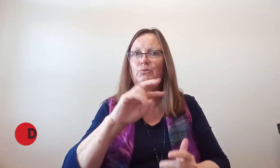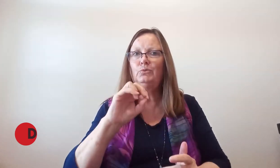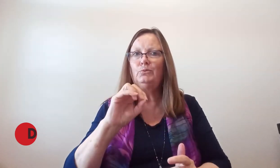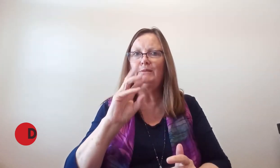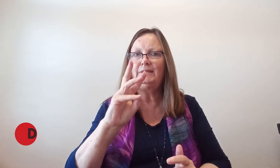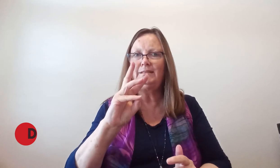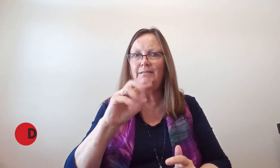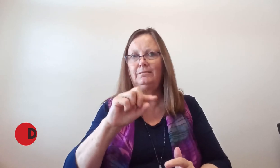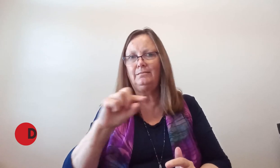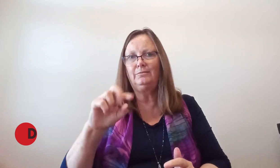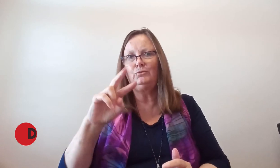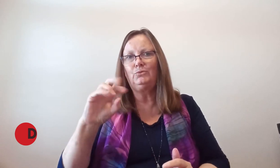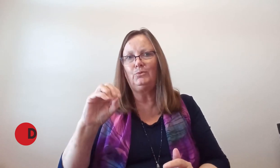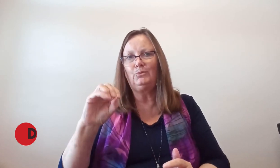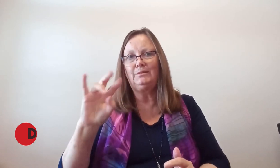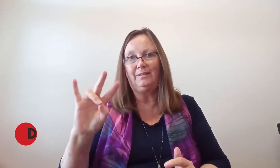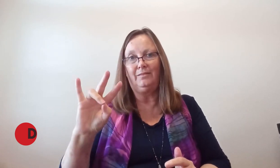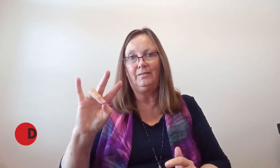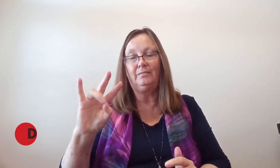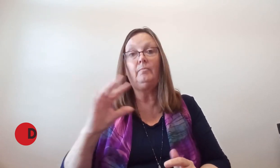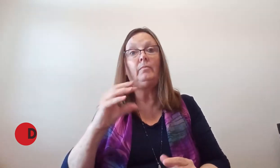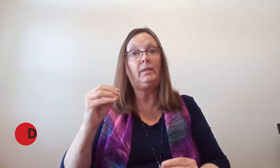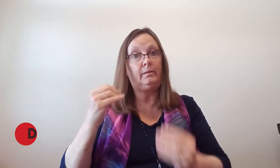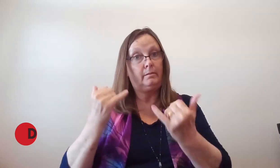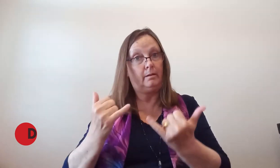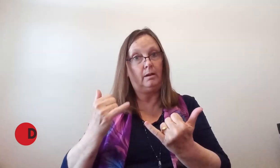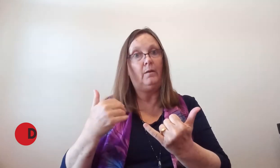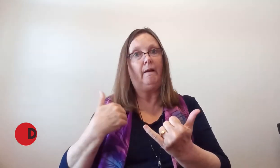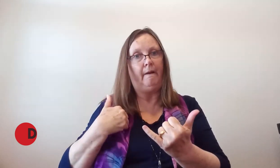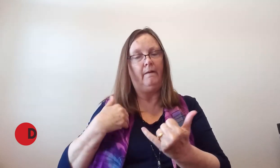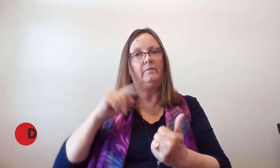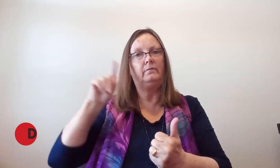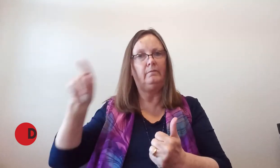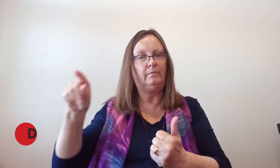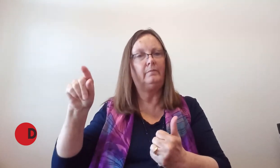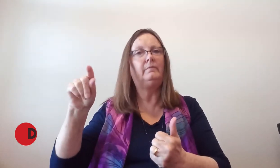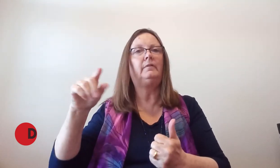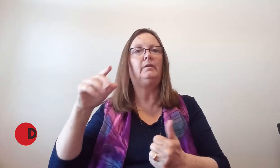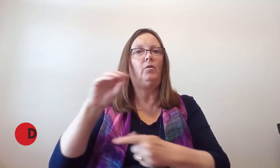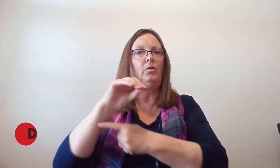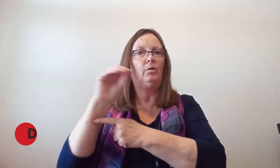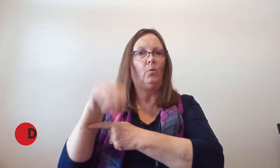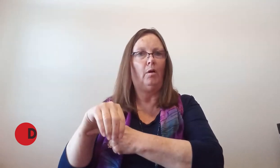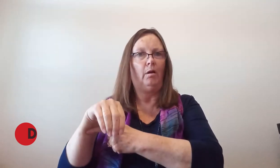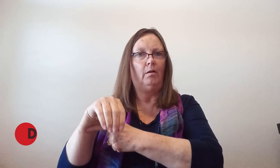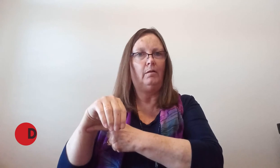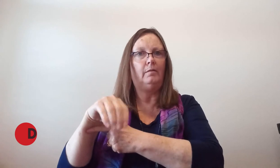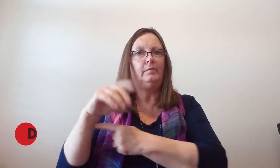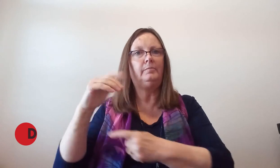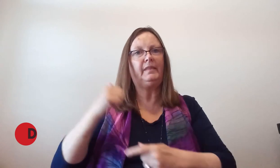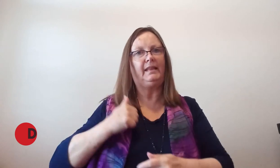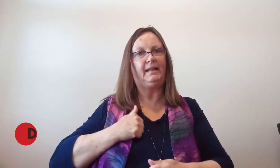His works was displayed at Deaf Culture Centre in 2006-2007 and